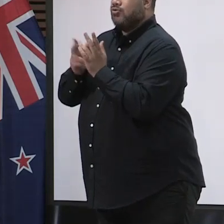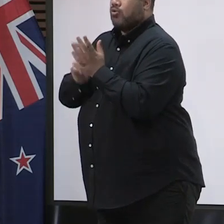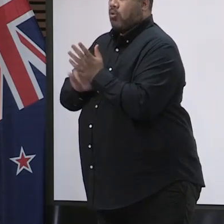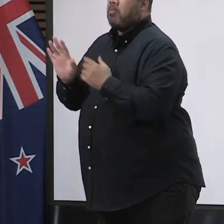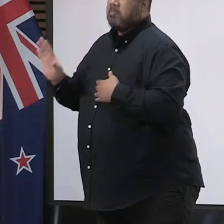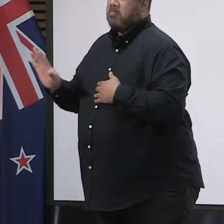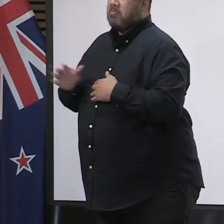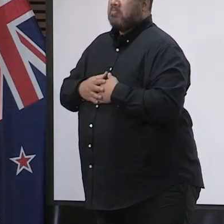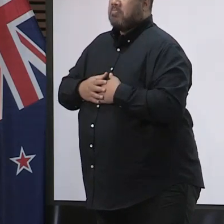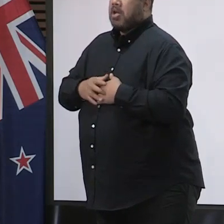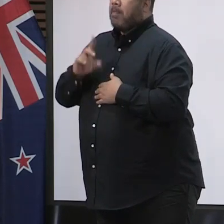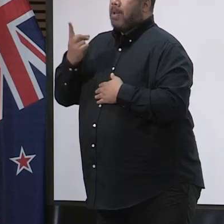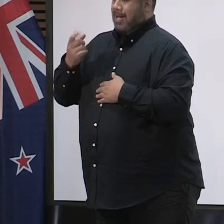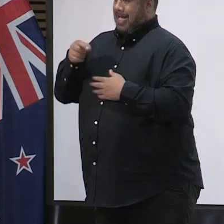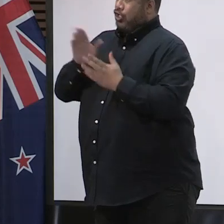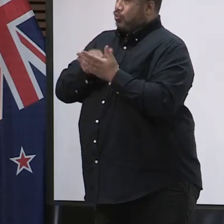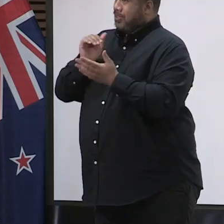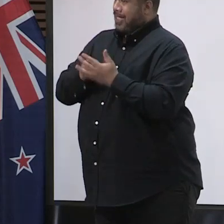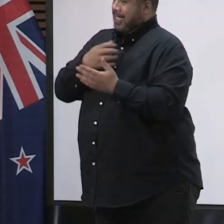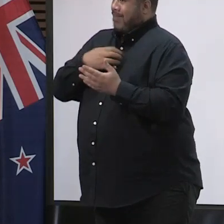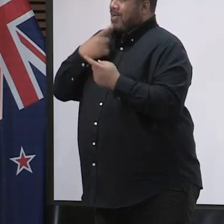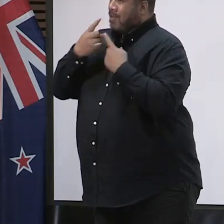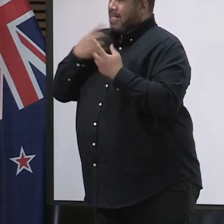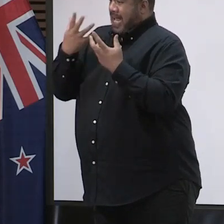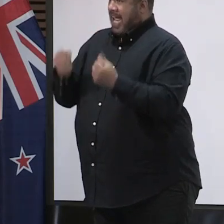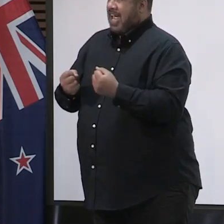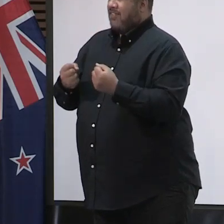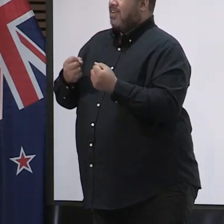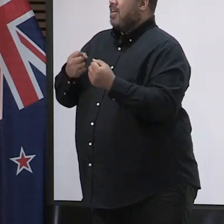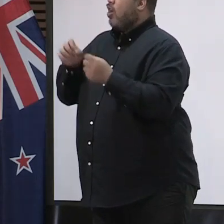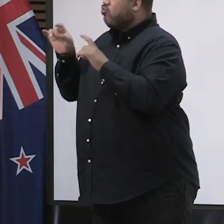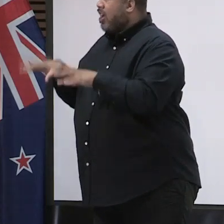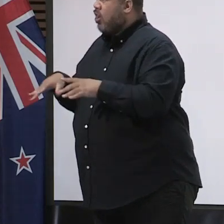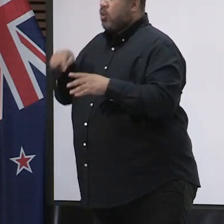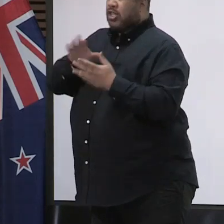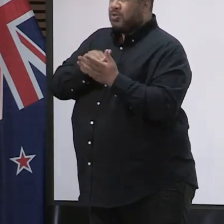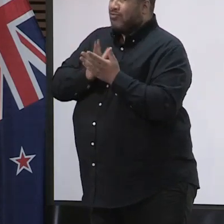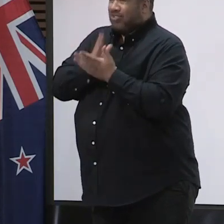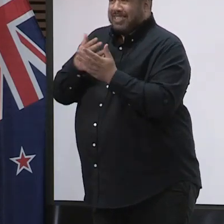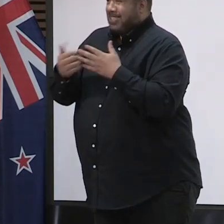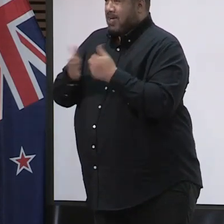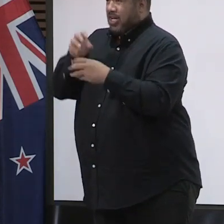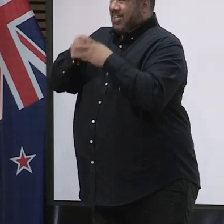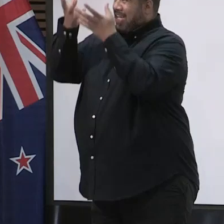lot of our data is already stored on these cloud based